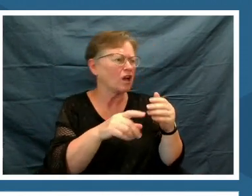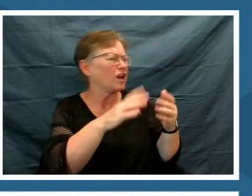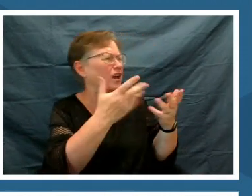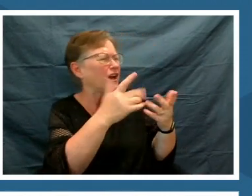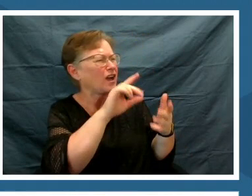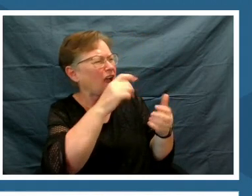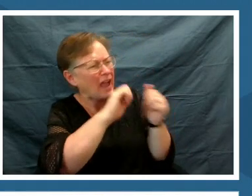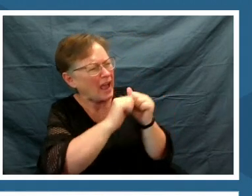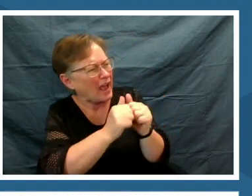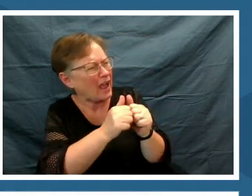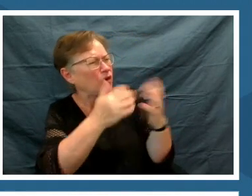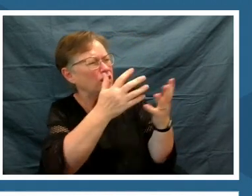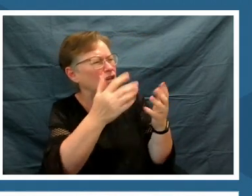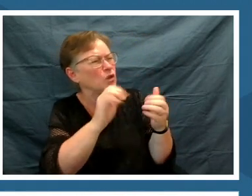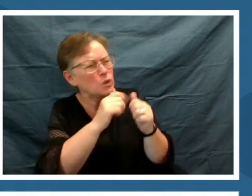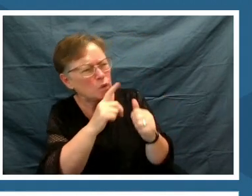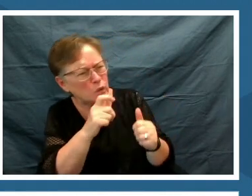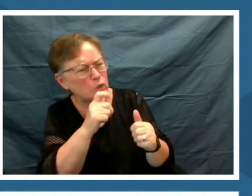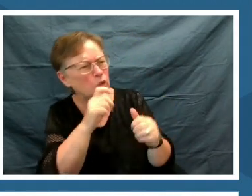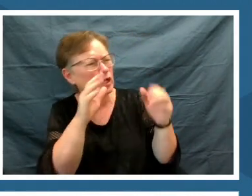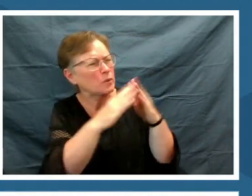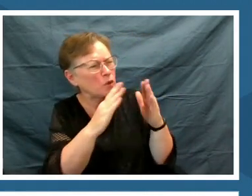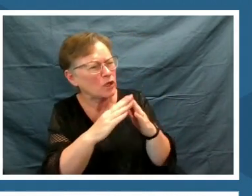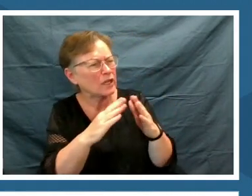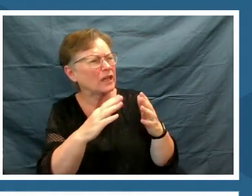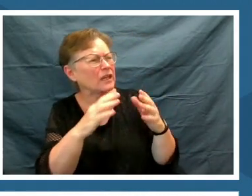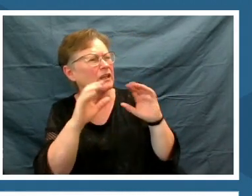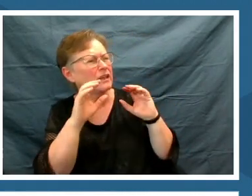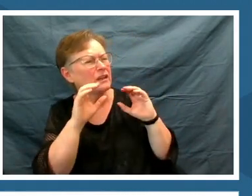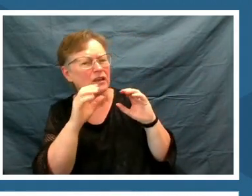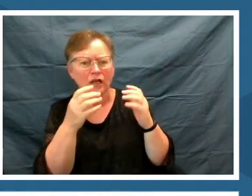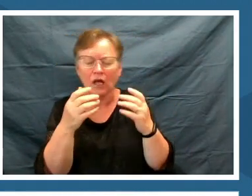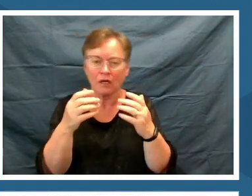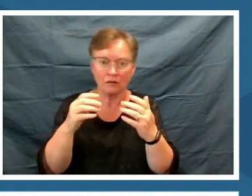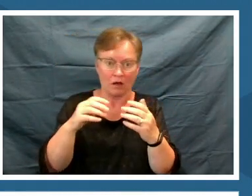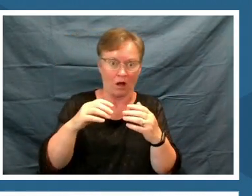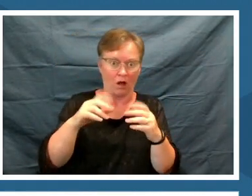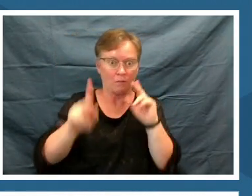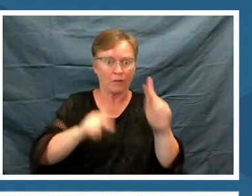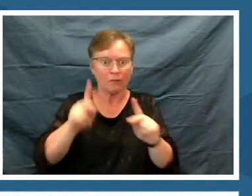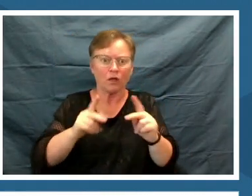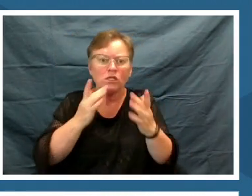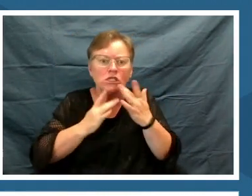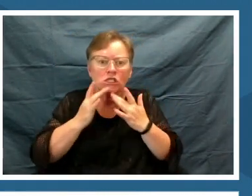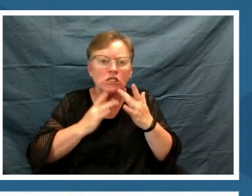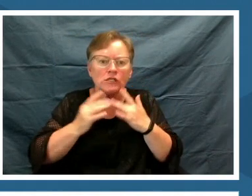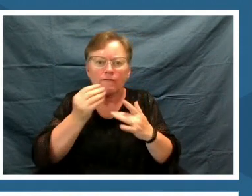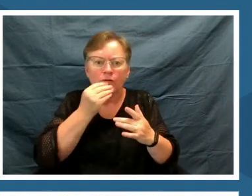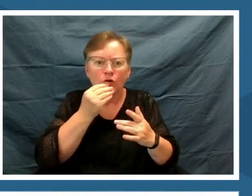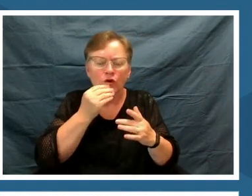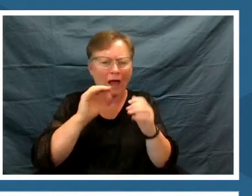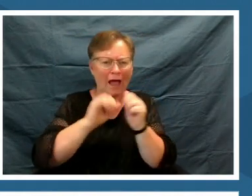the people in our community that are facing food insecurities and how do we